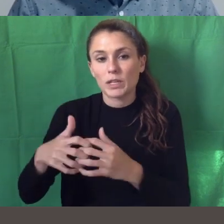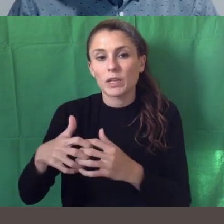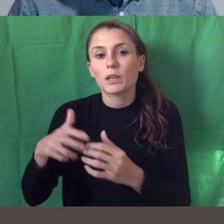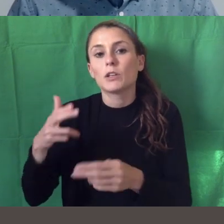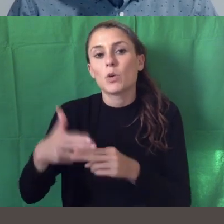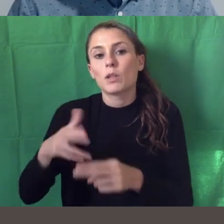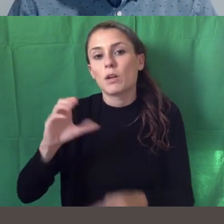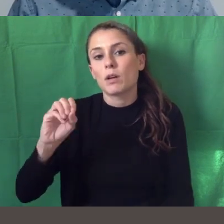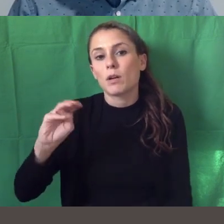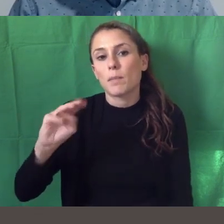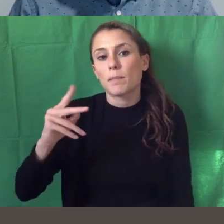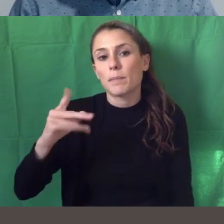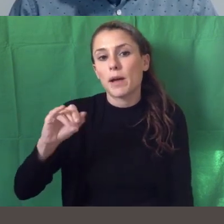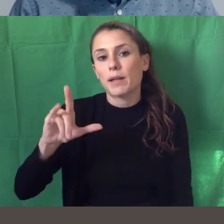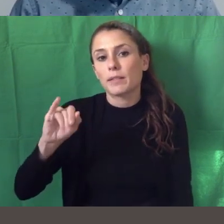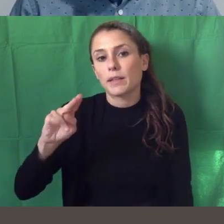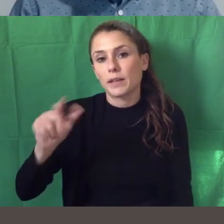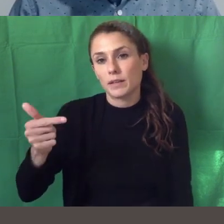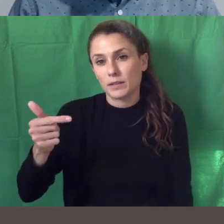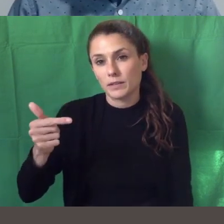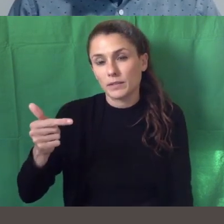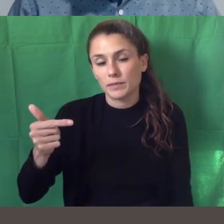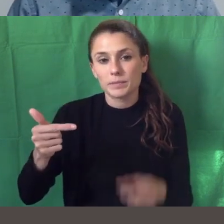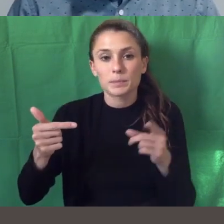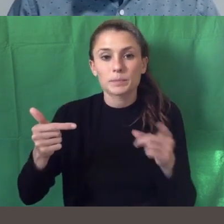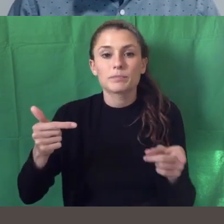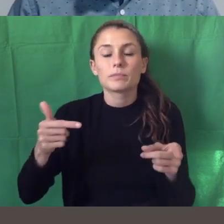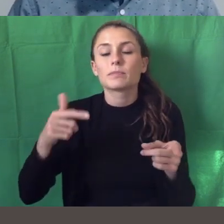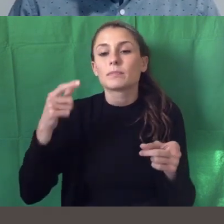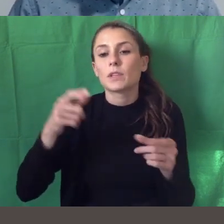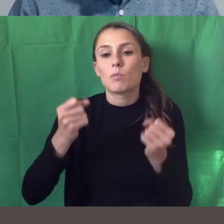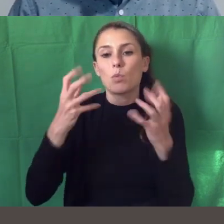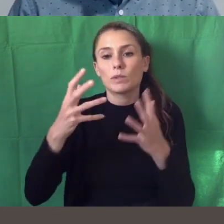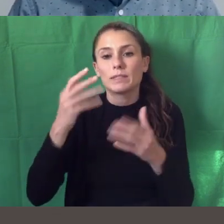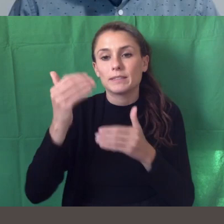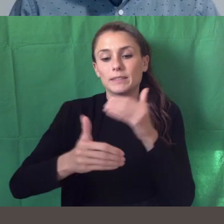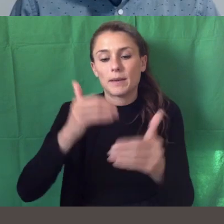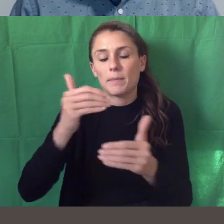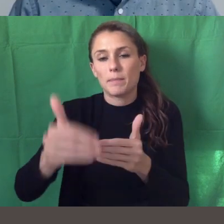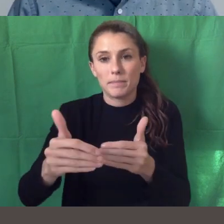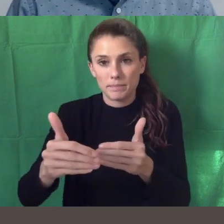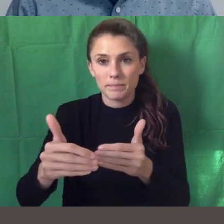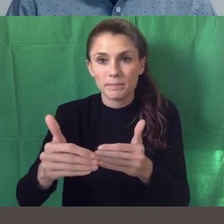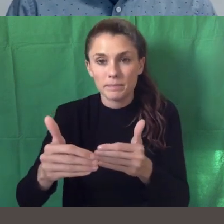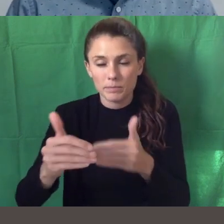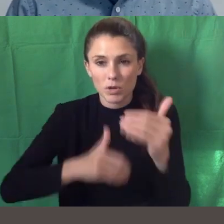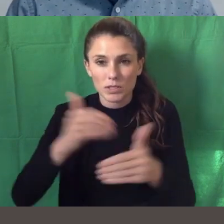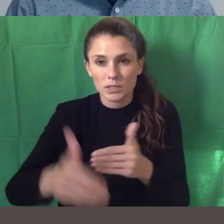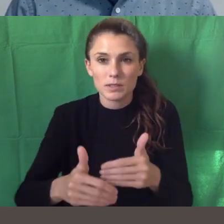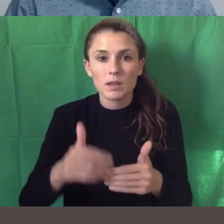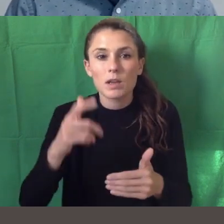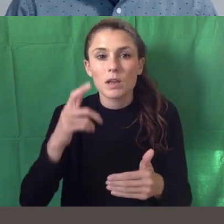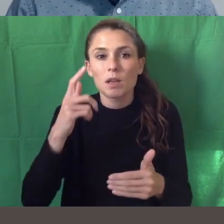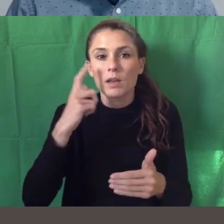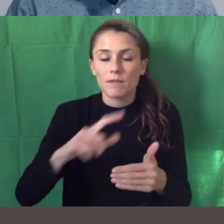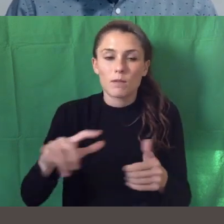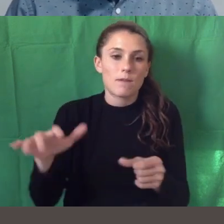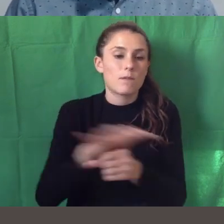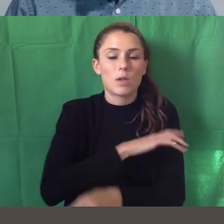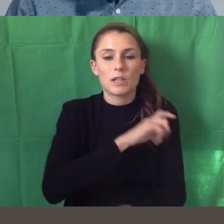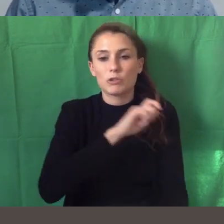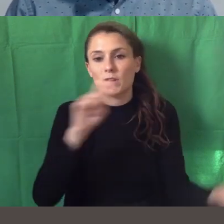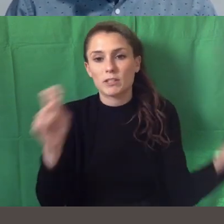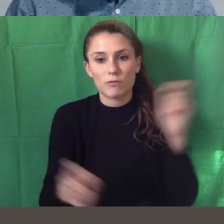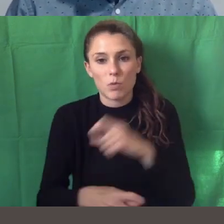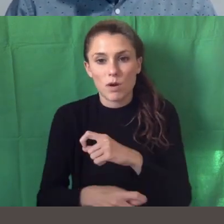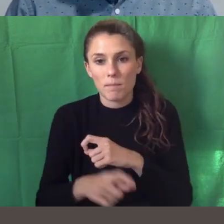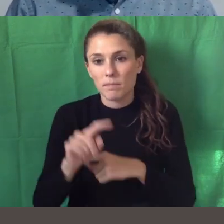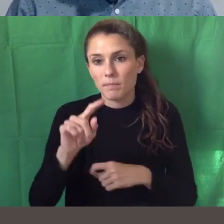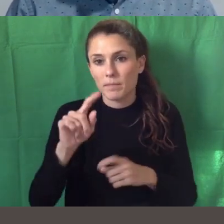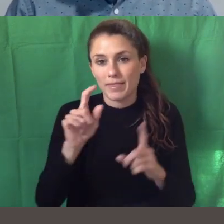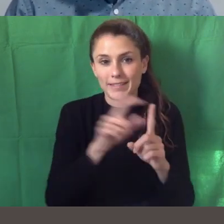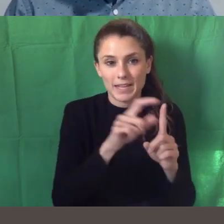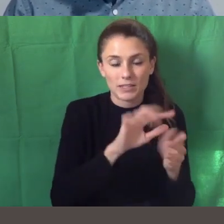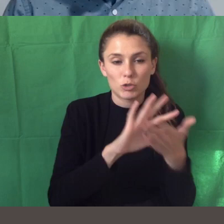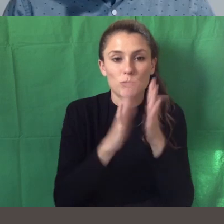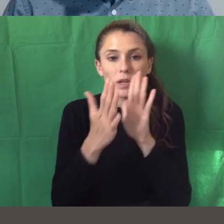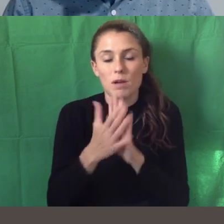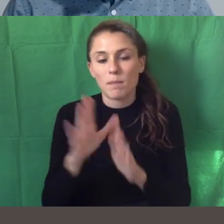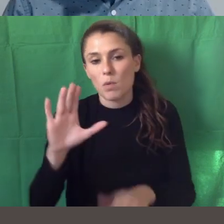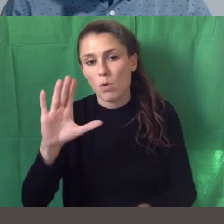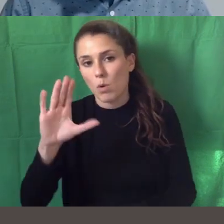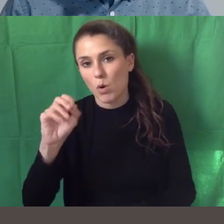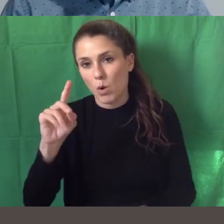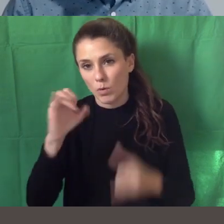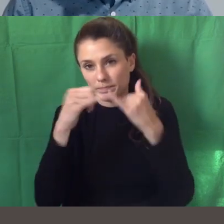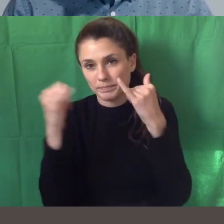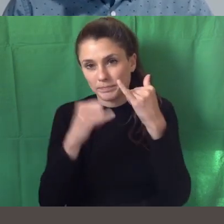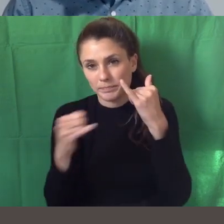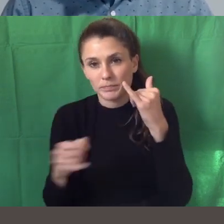So here we are compiling Python, and this is a multi-step process in order to fully transform the text into code.